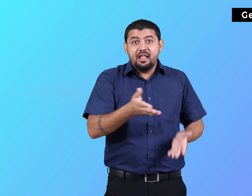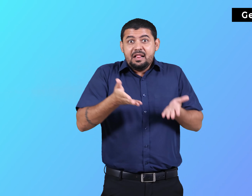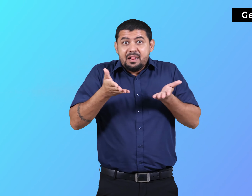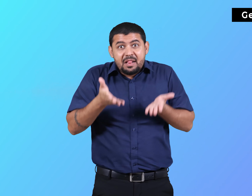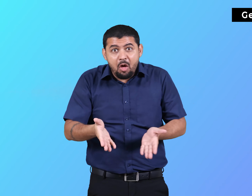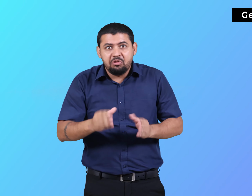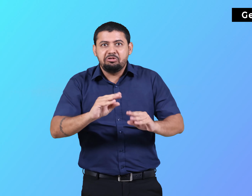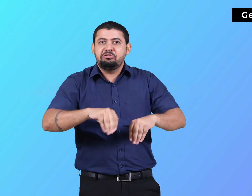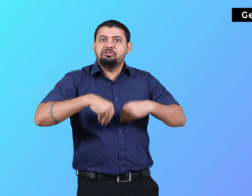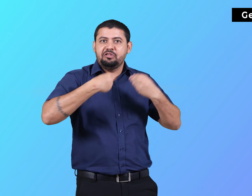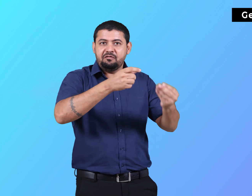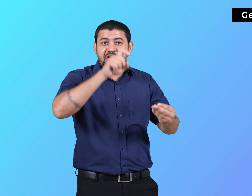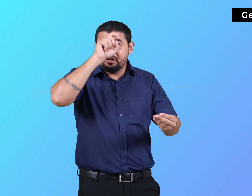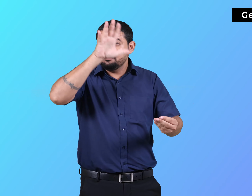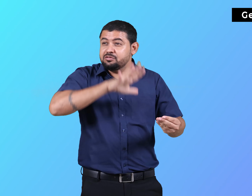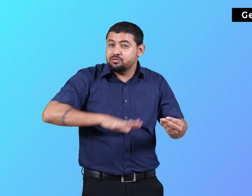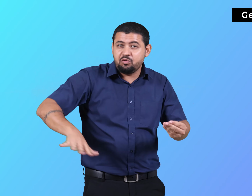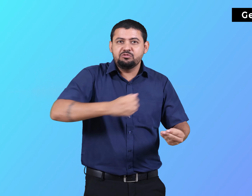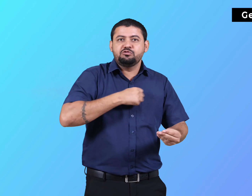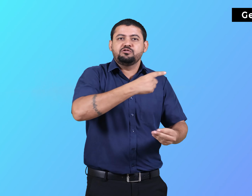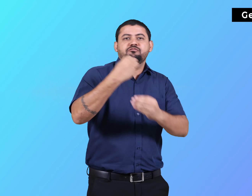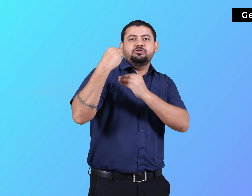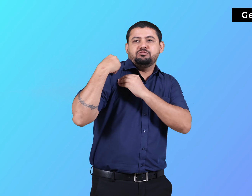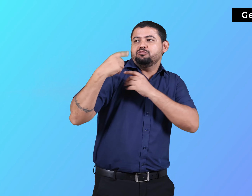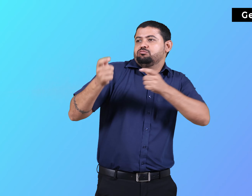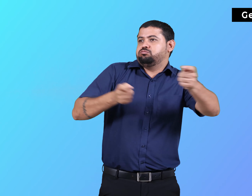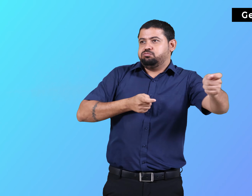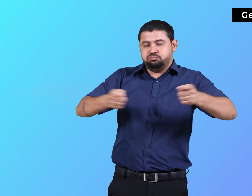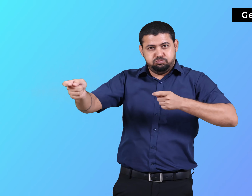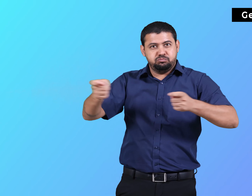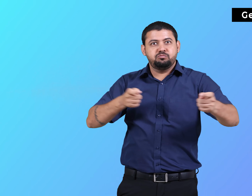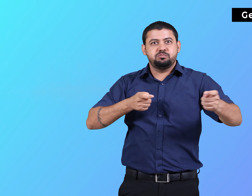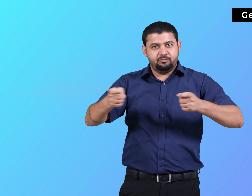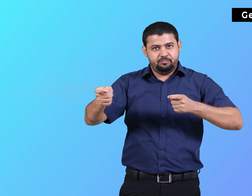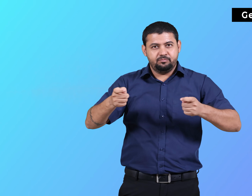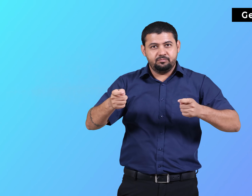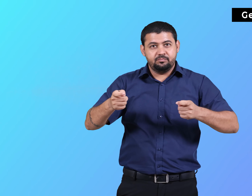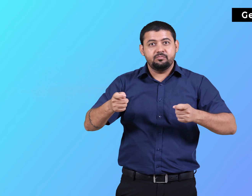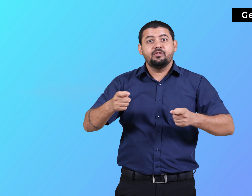Pharaoh said to Joseph, “I now put you in charge of all the land of Egypt.”